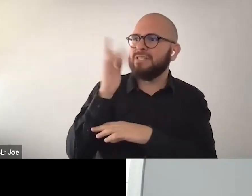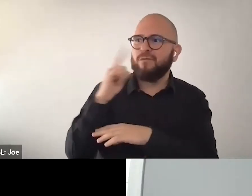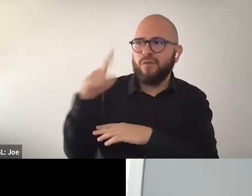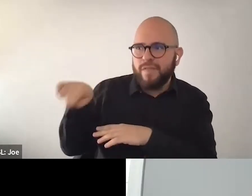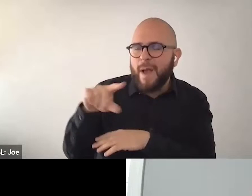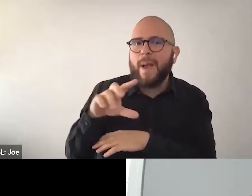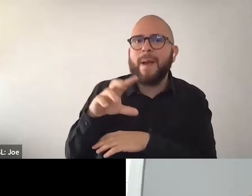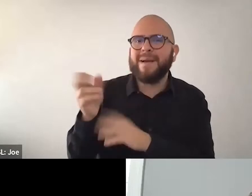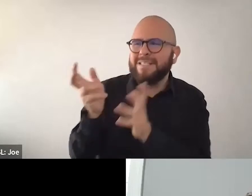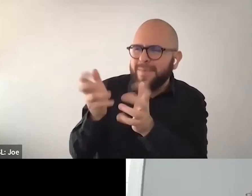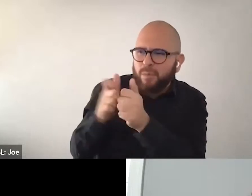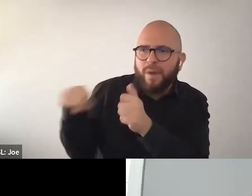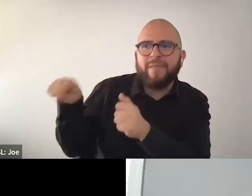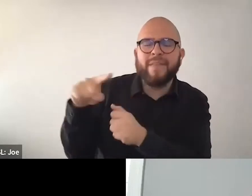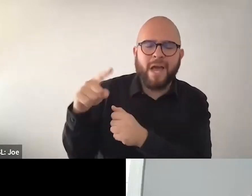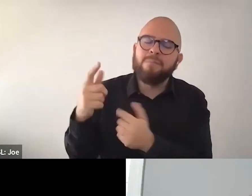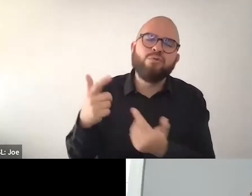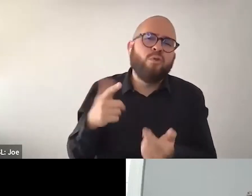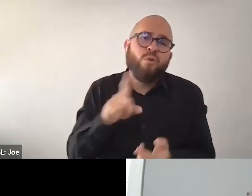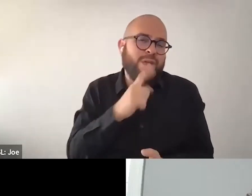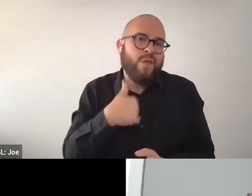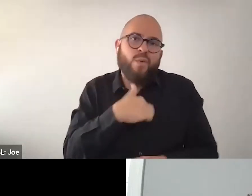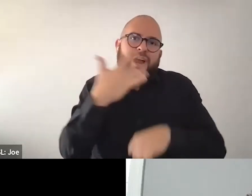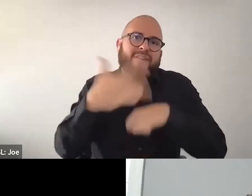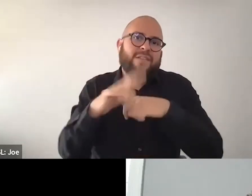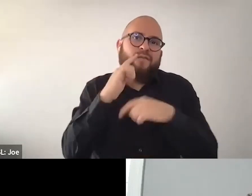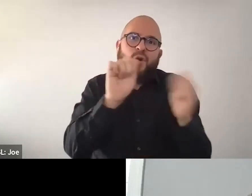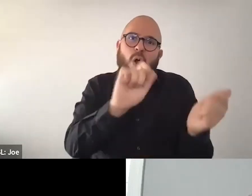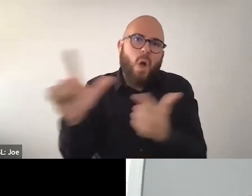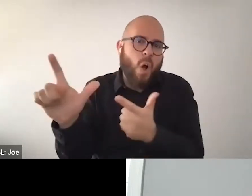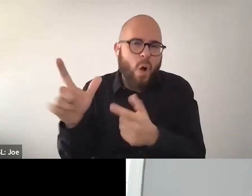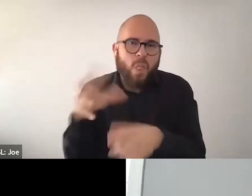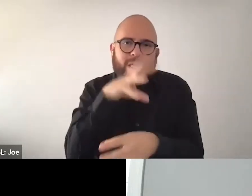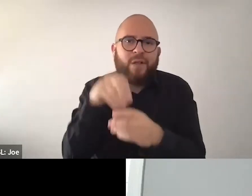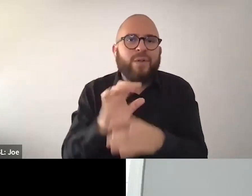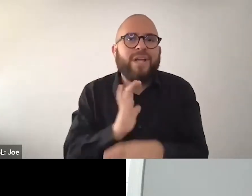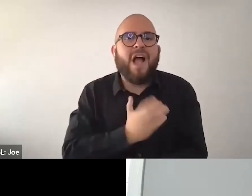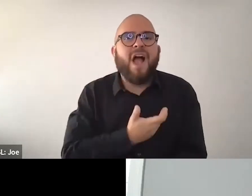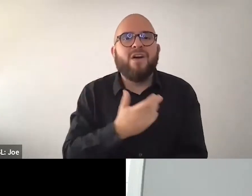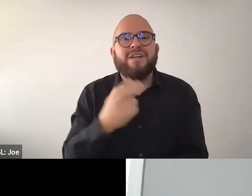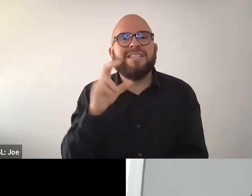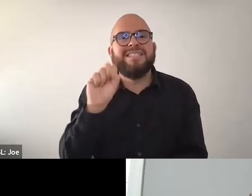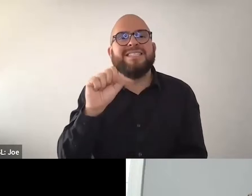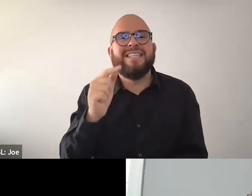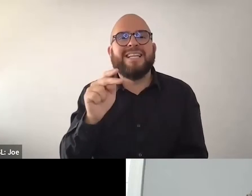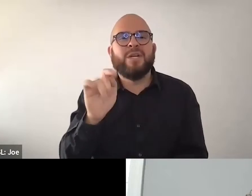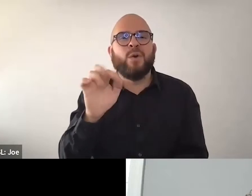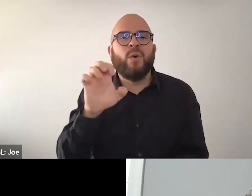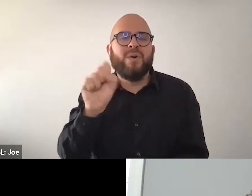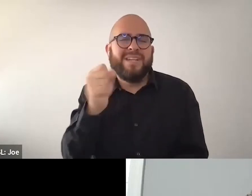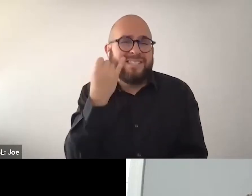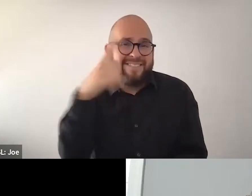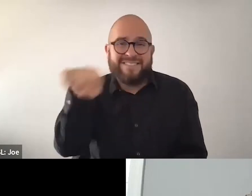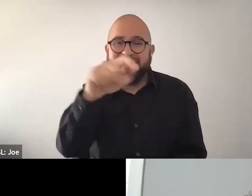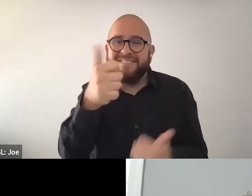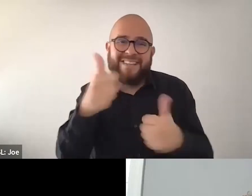So we're available to anyone including our signatories to answer any questions that they have. Fantastic, this is great.